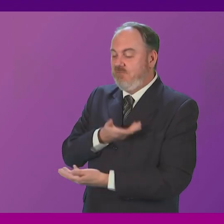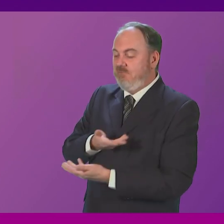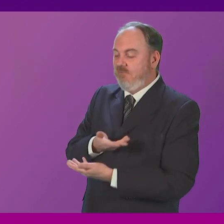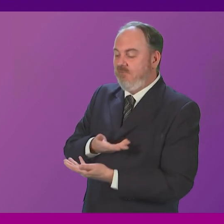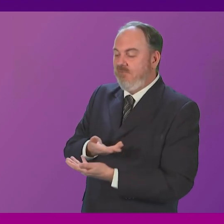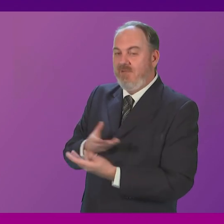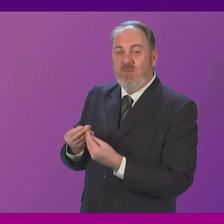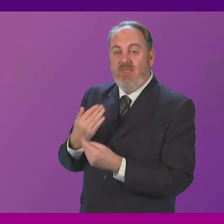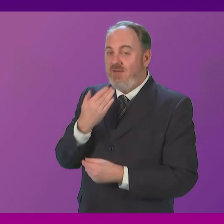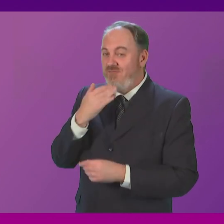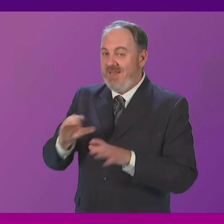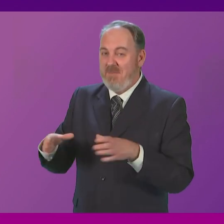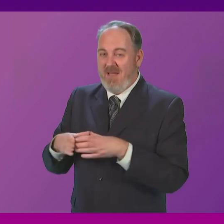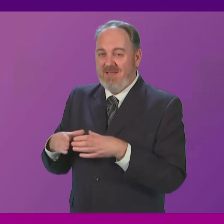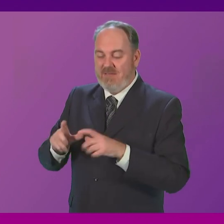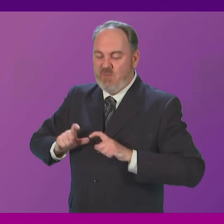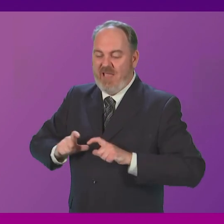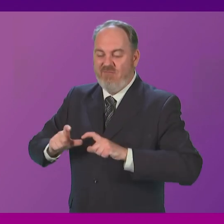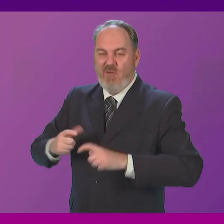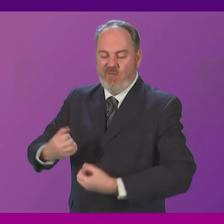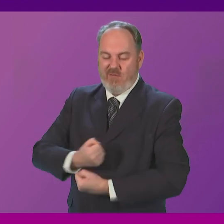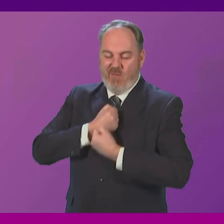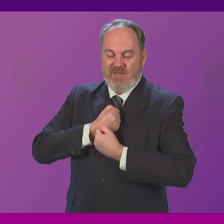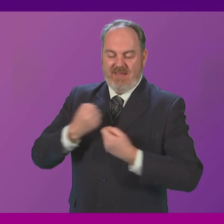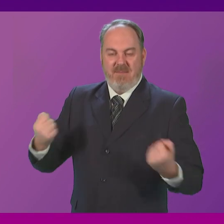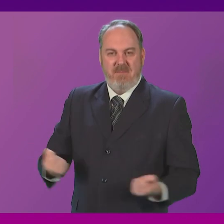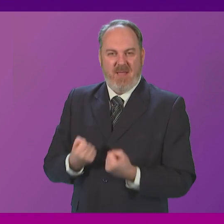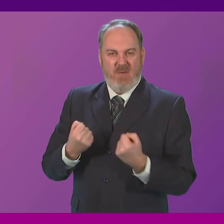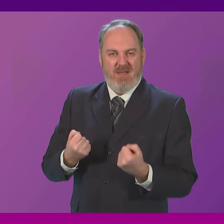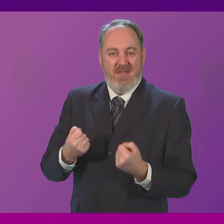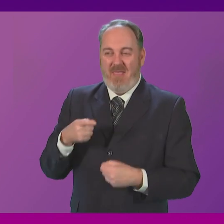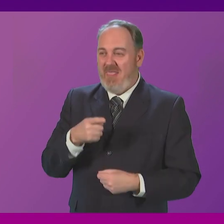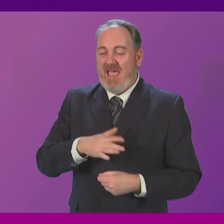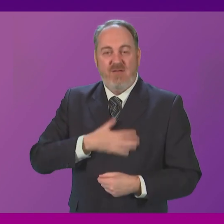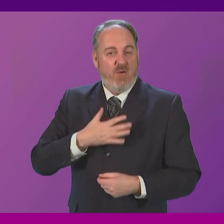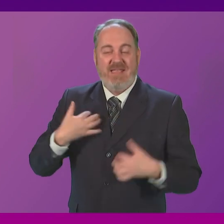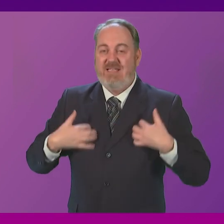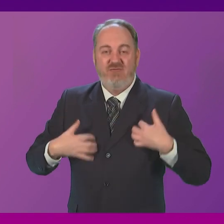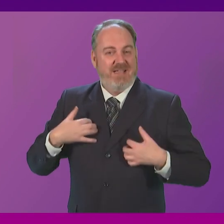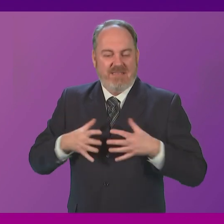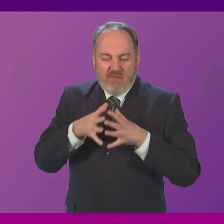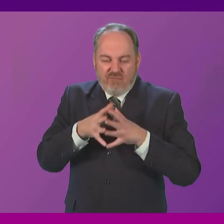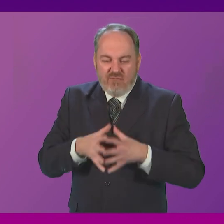his nationalist Government in power and, with an anti-growth party in Government, Scotland